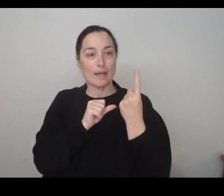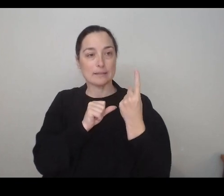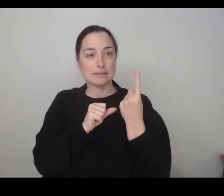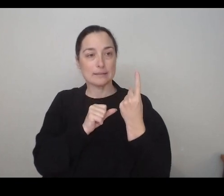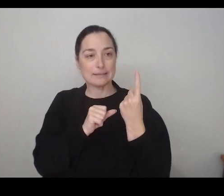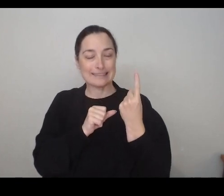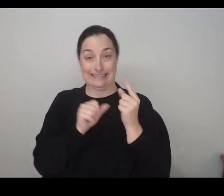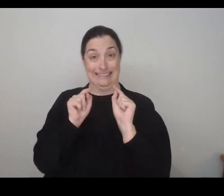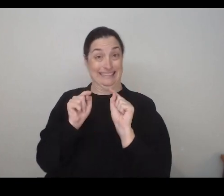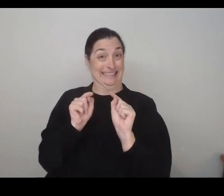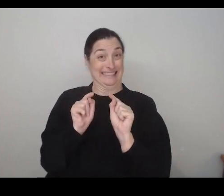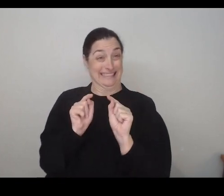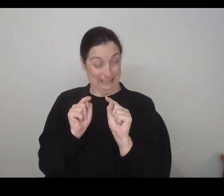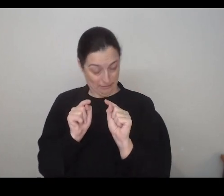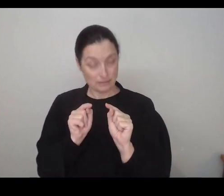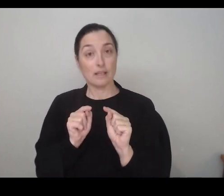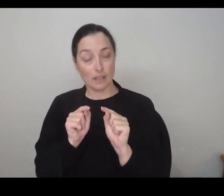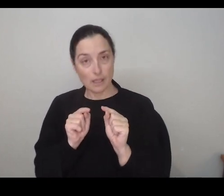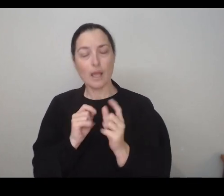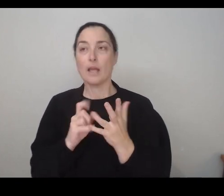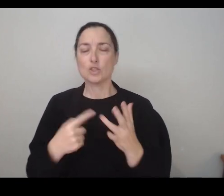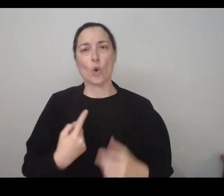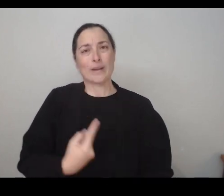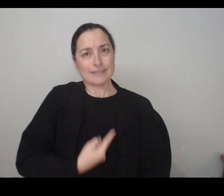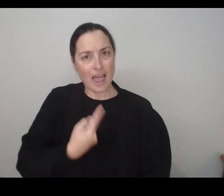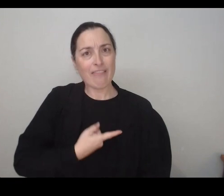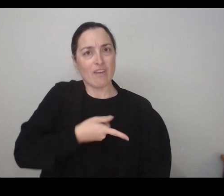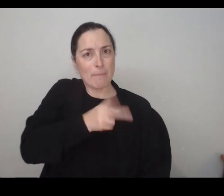After all this self-portrait, you know, the last image of Gauguin is this one.